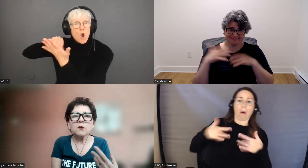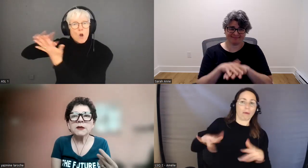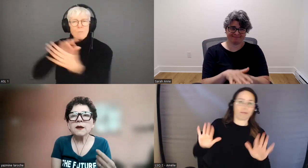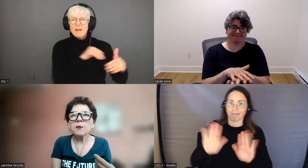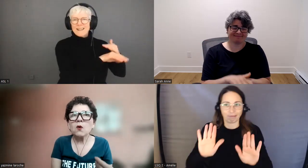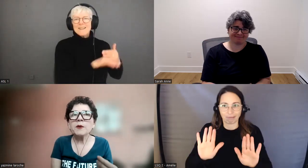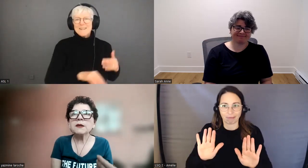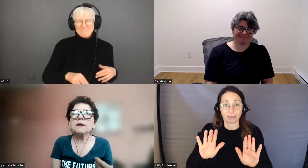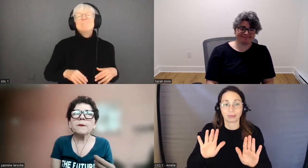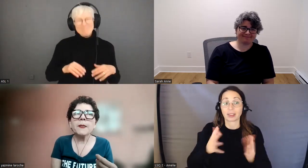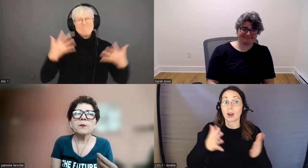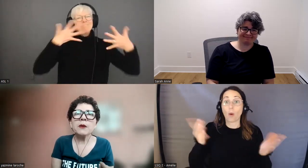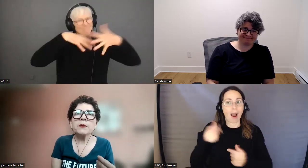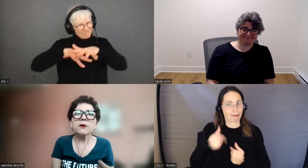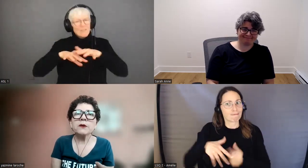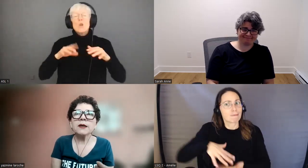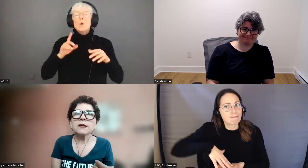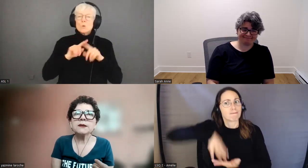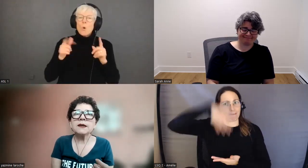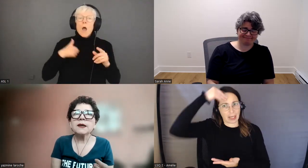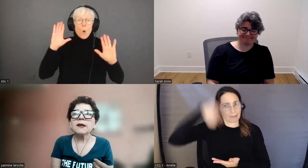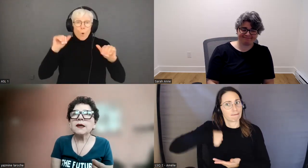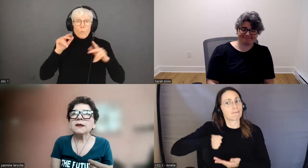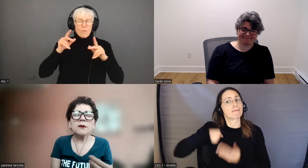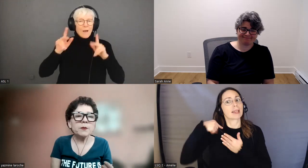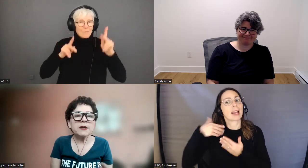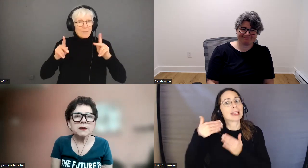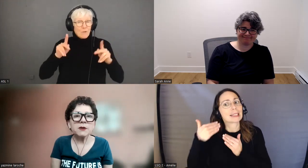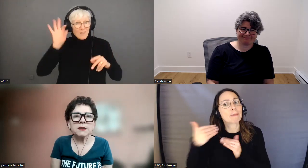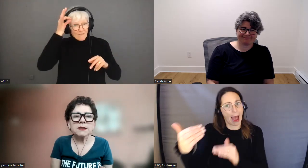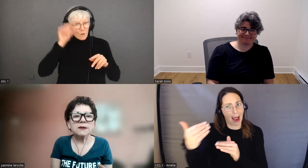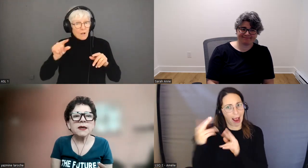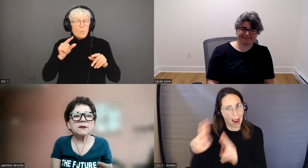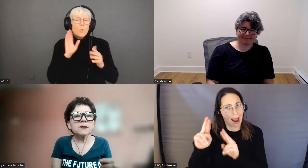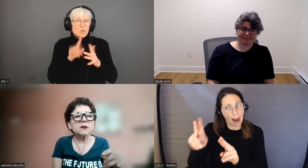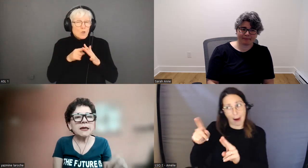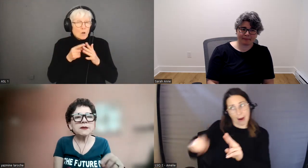one thing I'm hoping that people are learning is that it's everybody's business and so that's